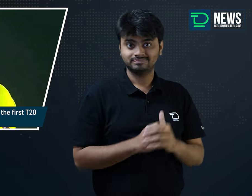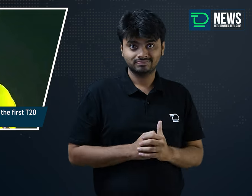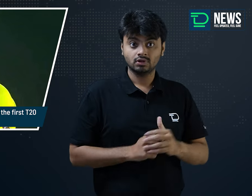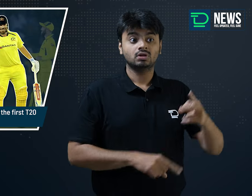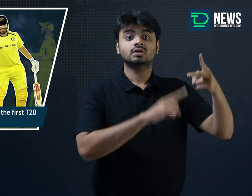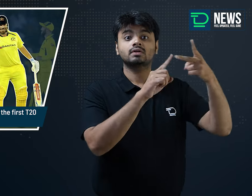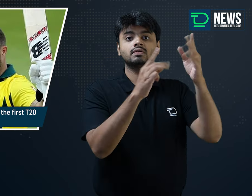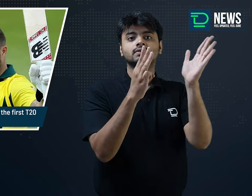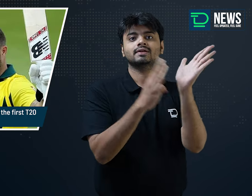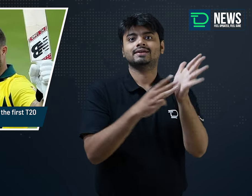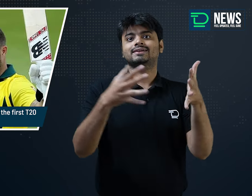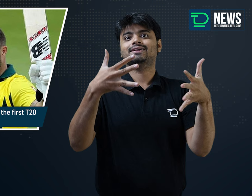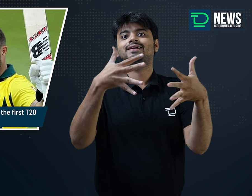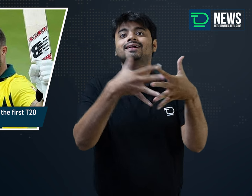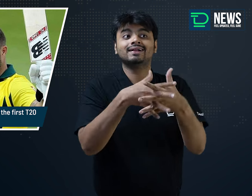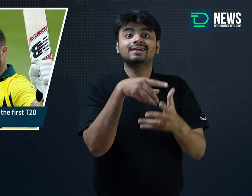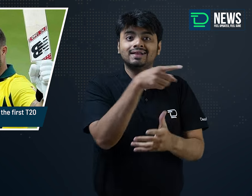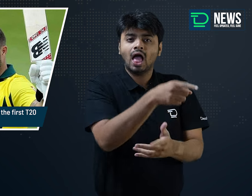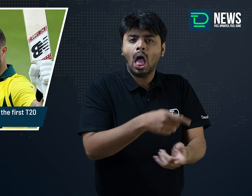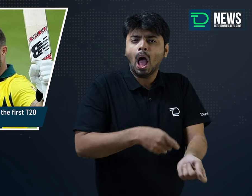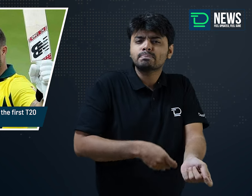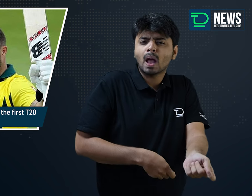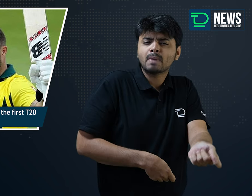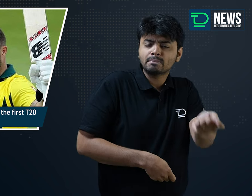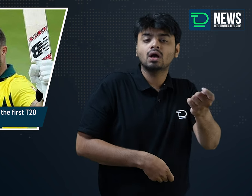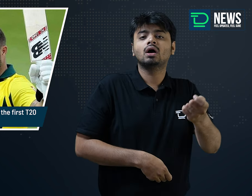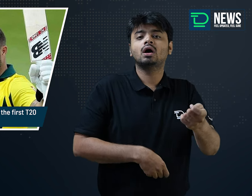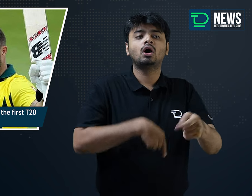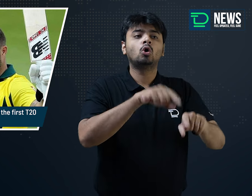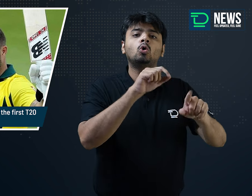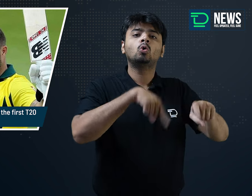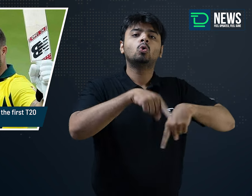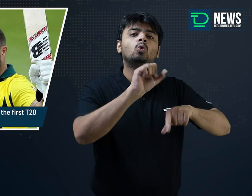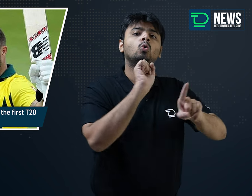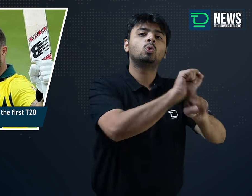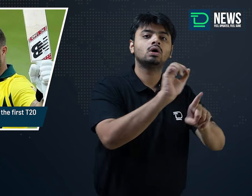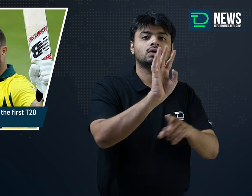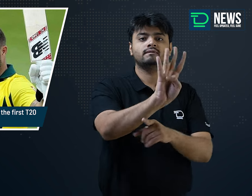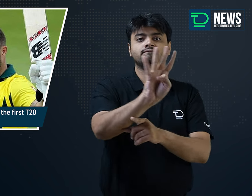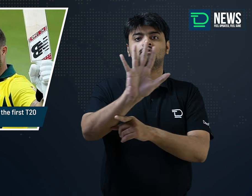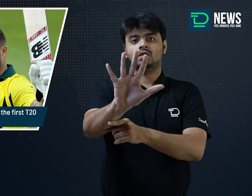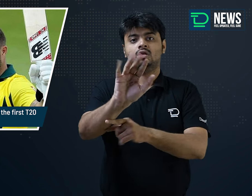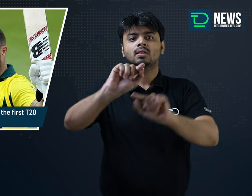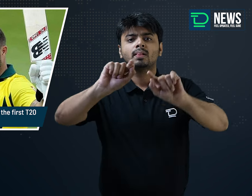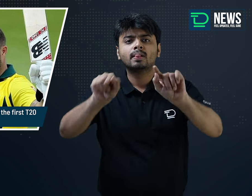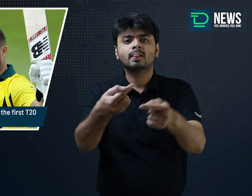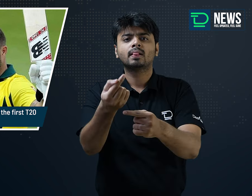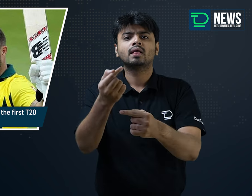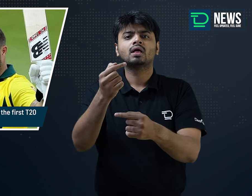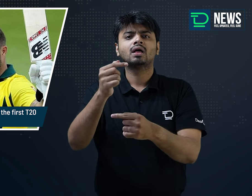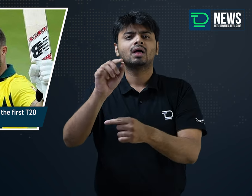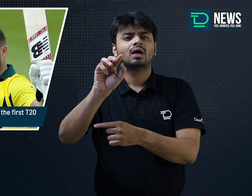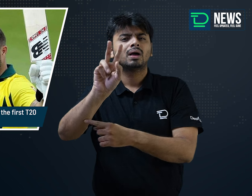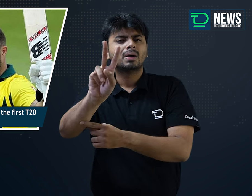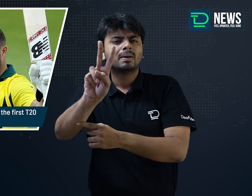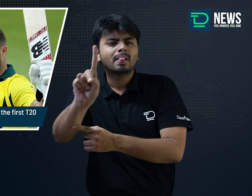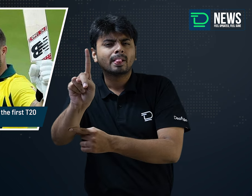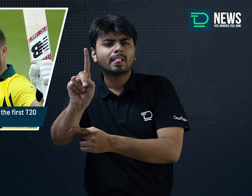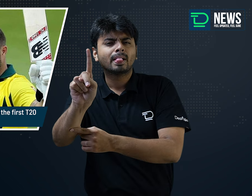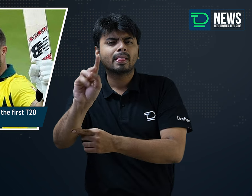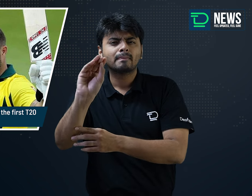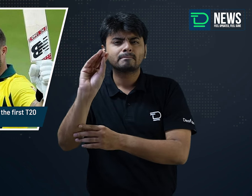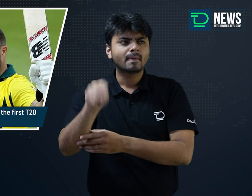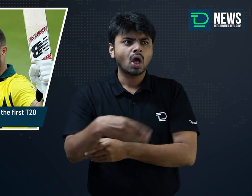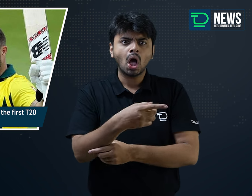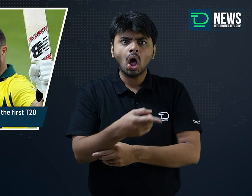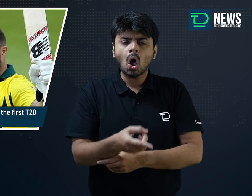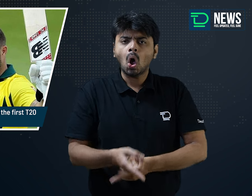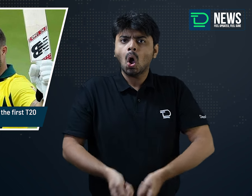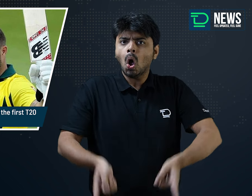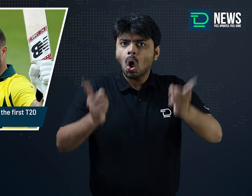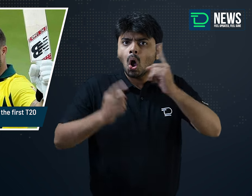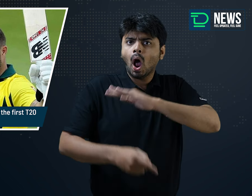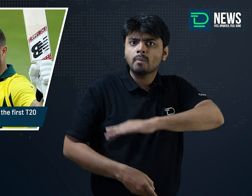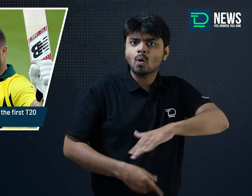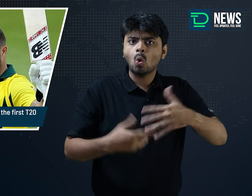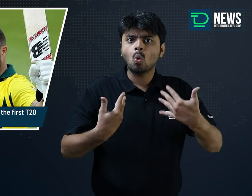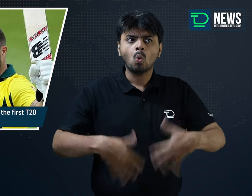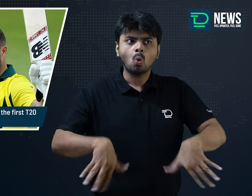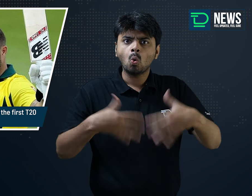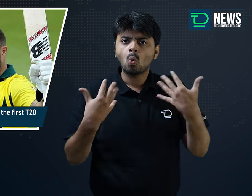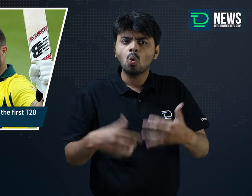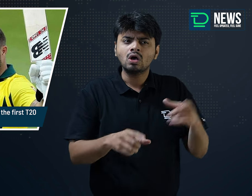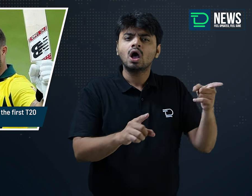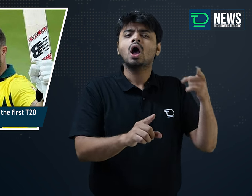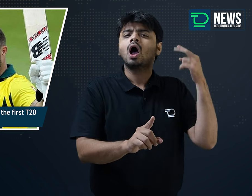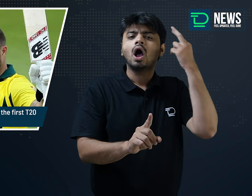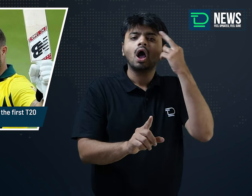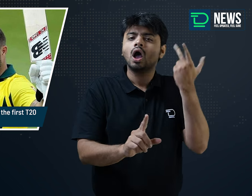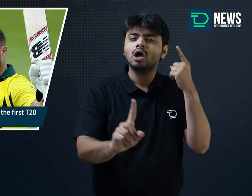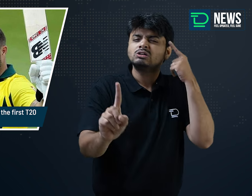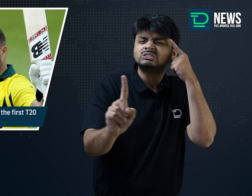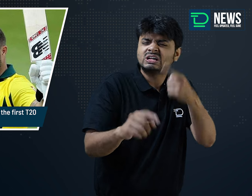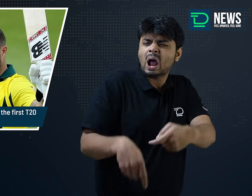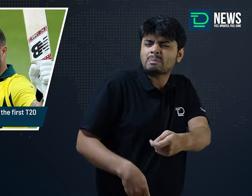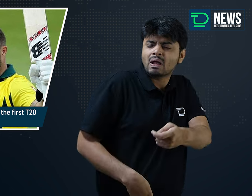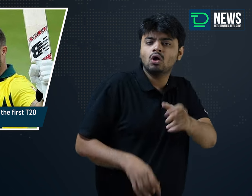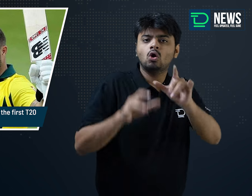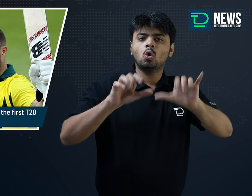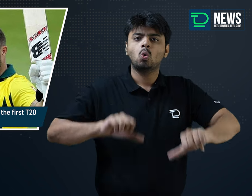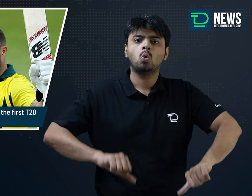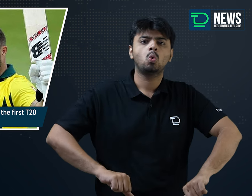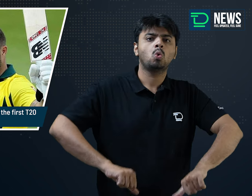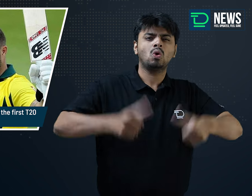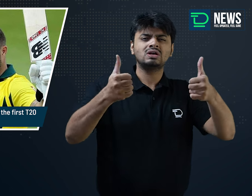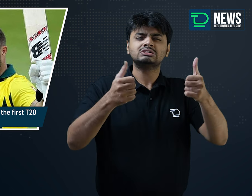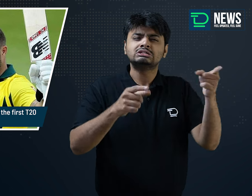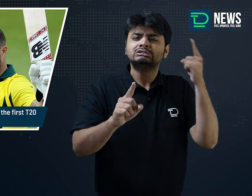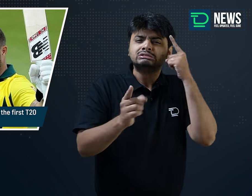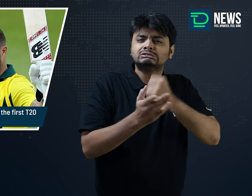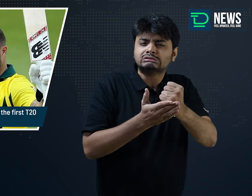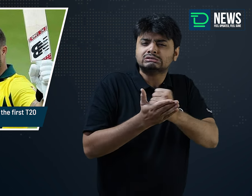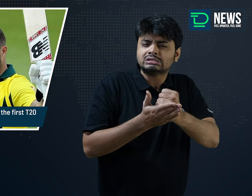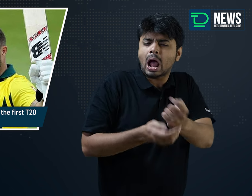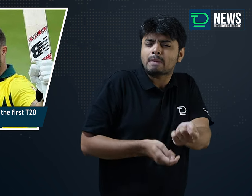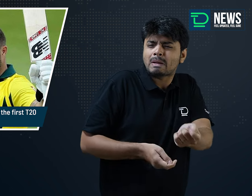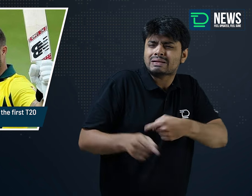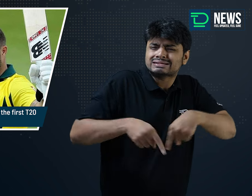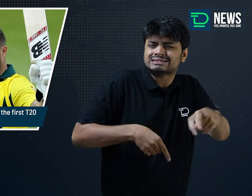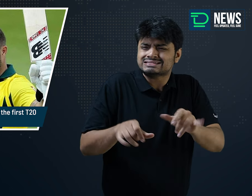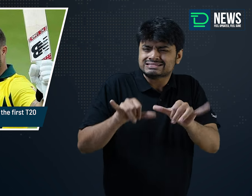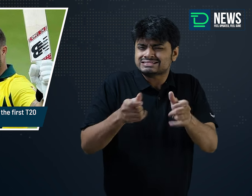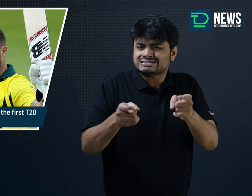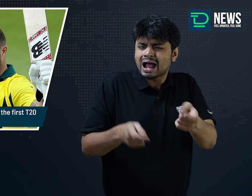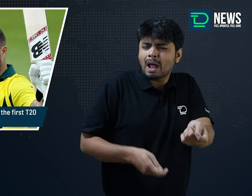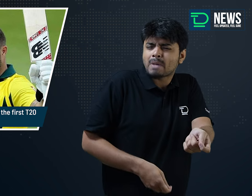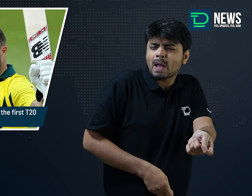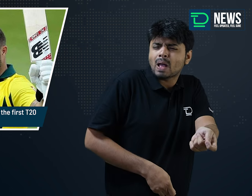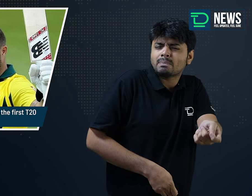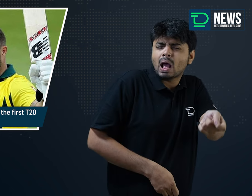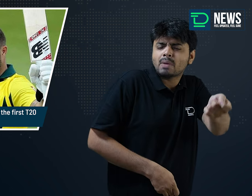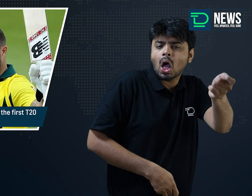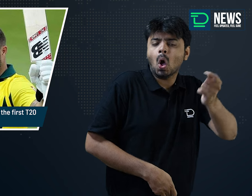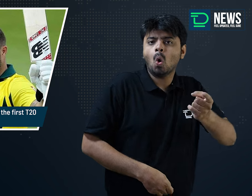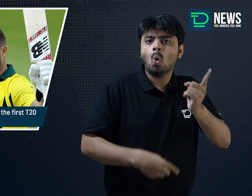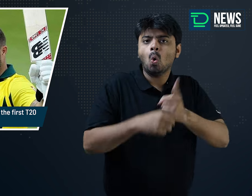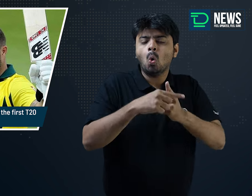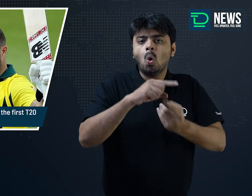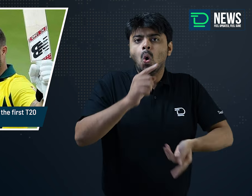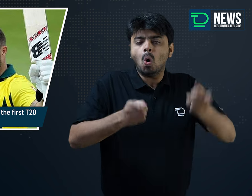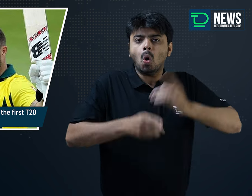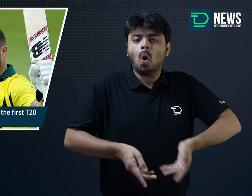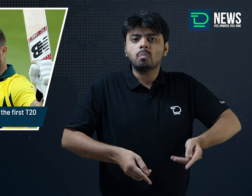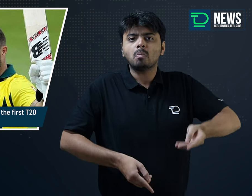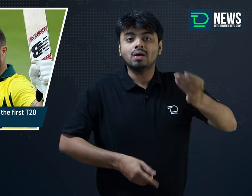Matthew Wade- 45 not out off 21 balls, is the reason for Australia to win the match.